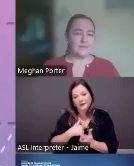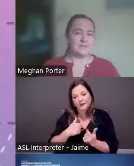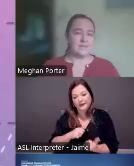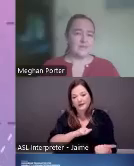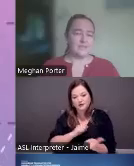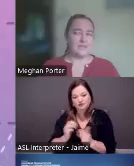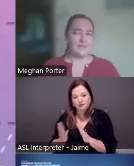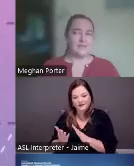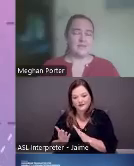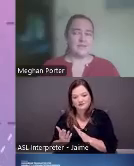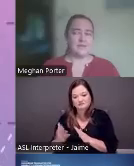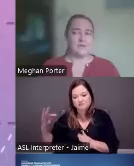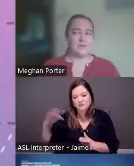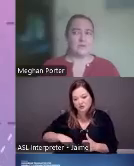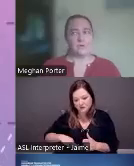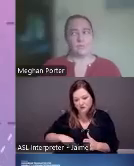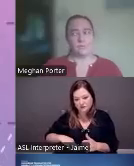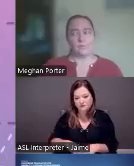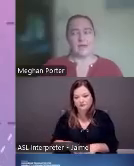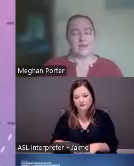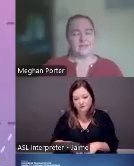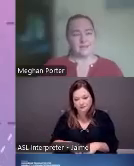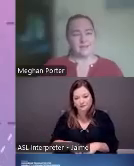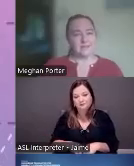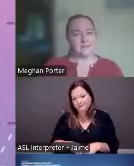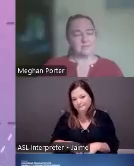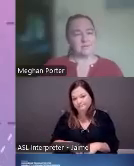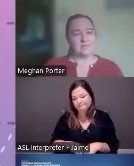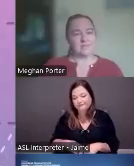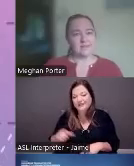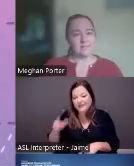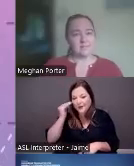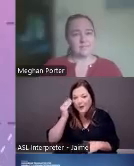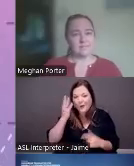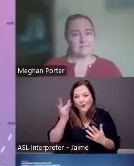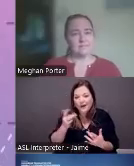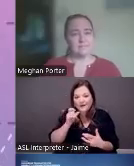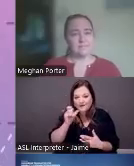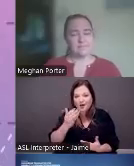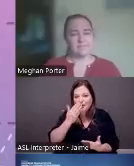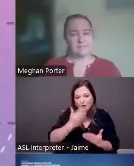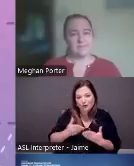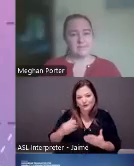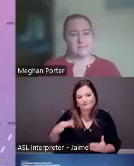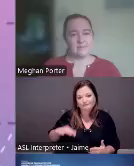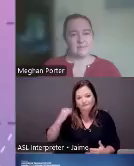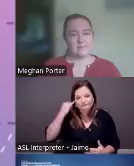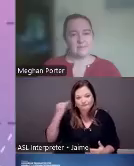so that they know why it's not a good idea most of the time.